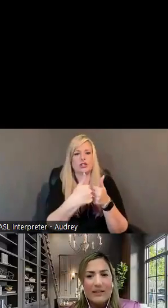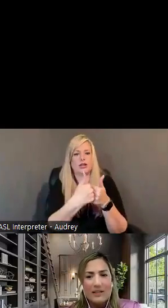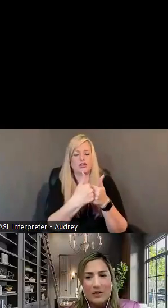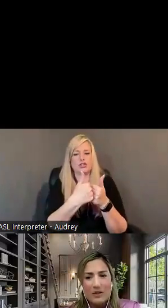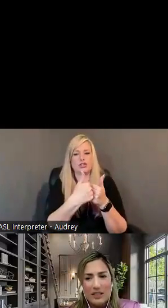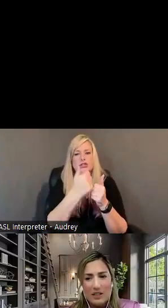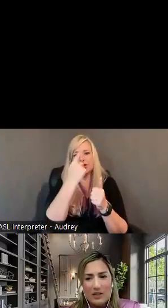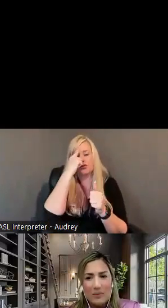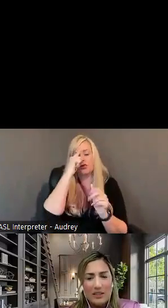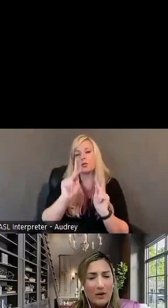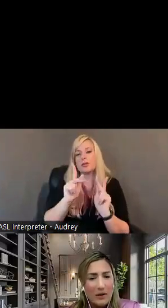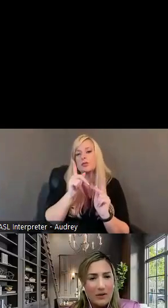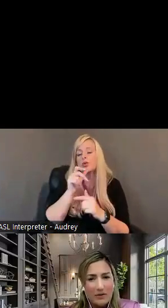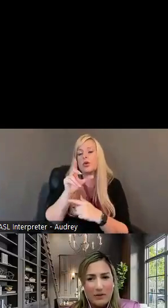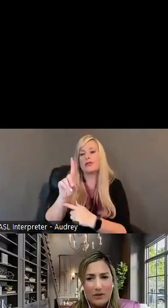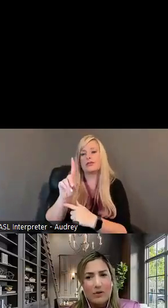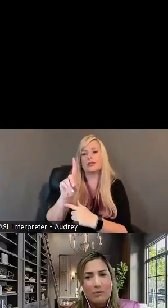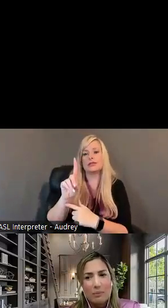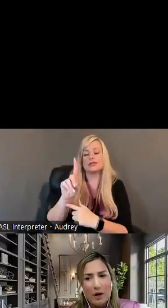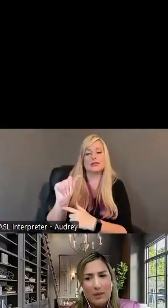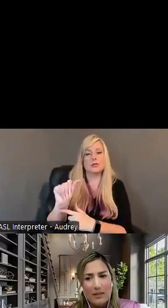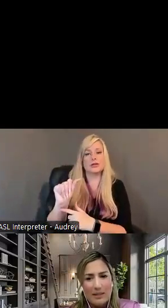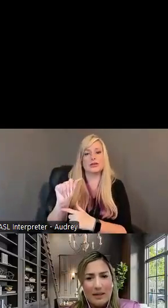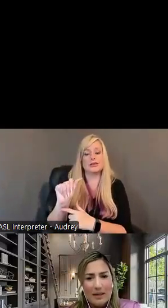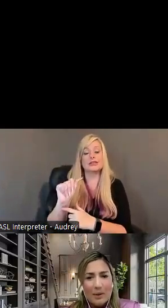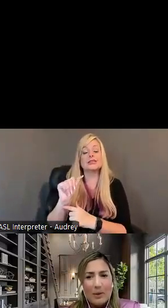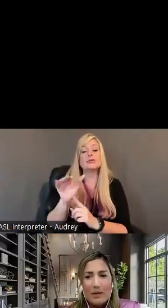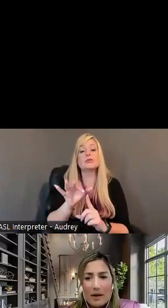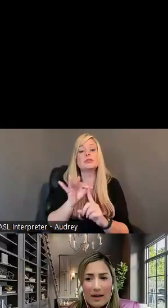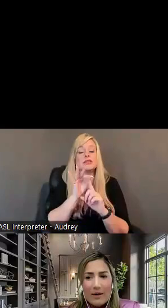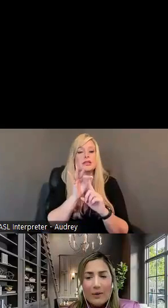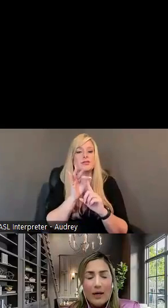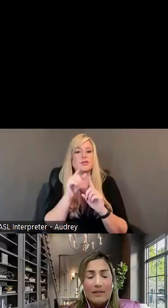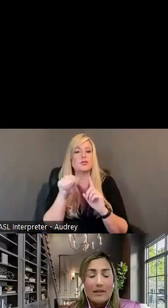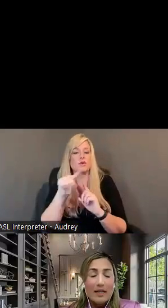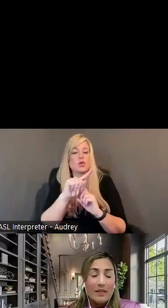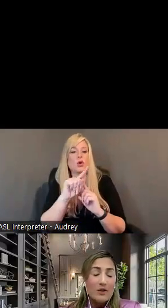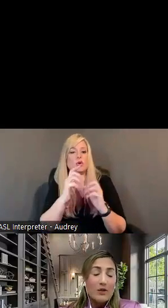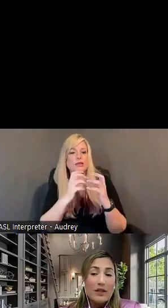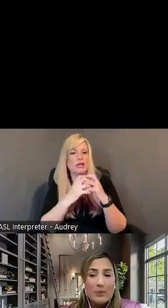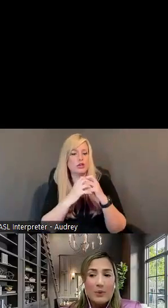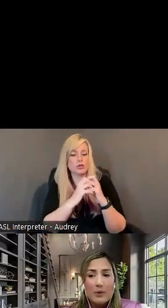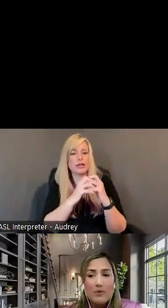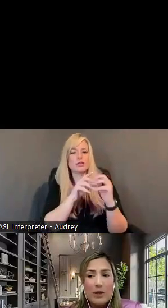the intersection of mental health and functional impairments. And so for this work, we've really